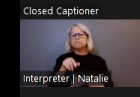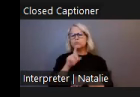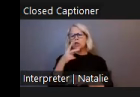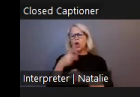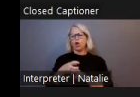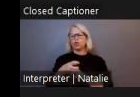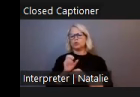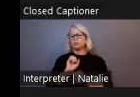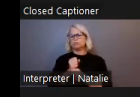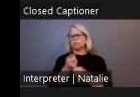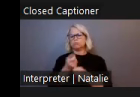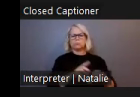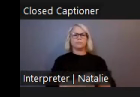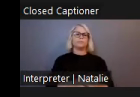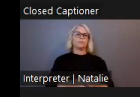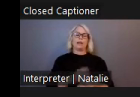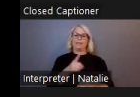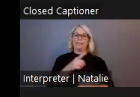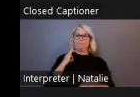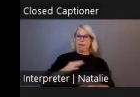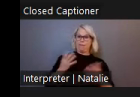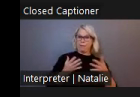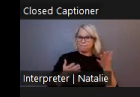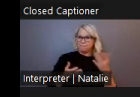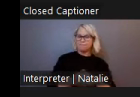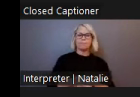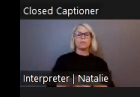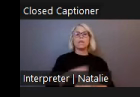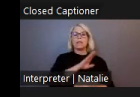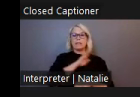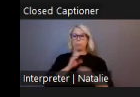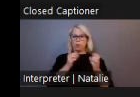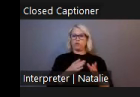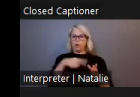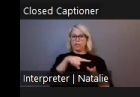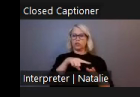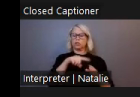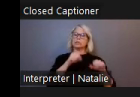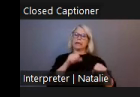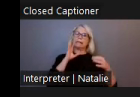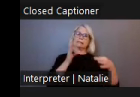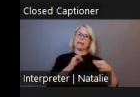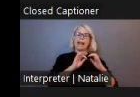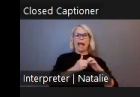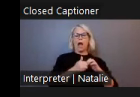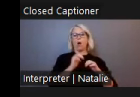So, here are the advantages. The Board of Directors can decide on how you're going to use the money.